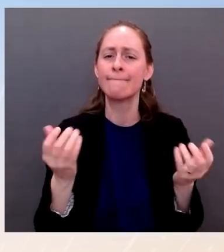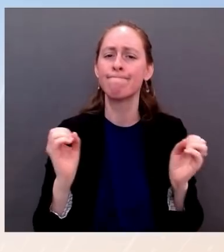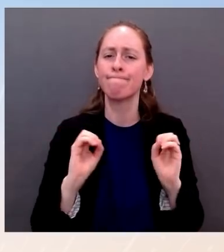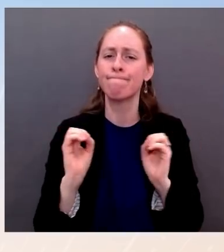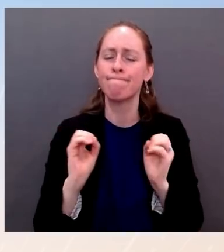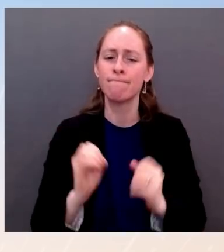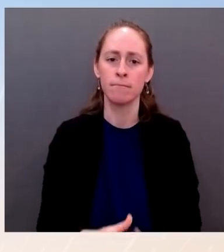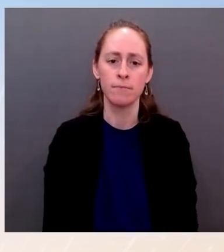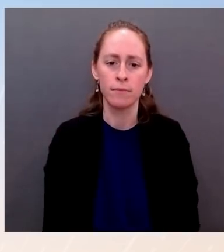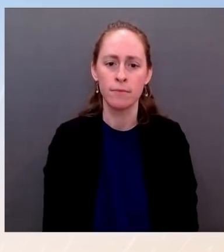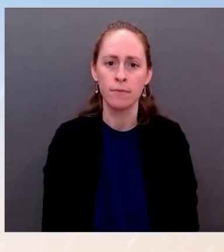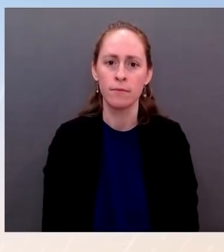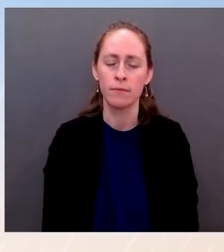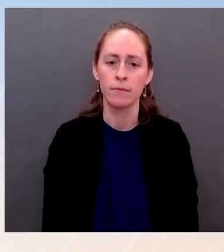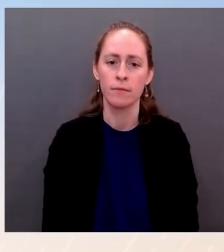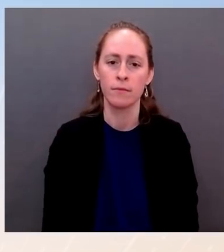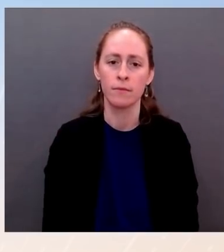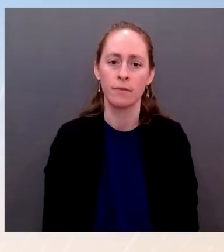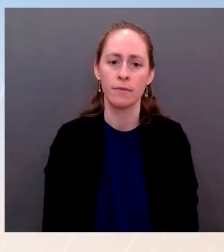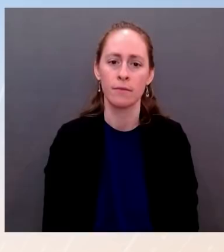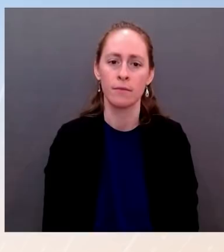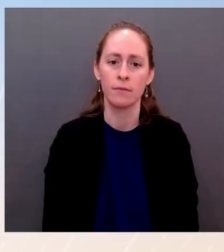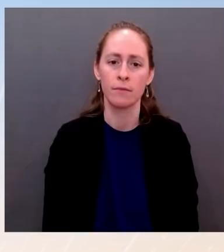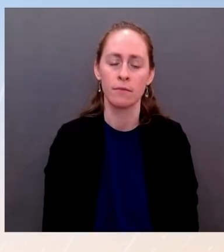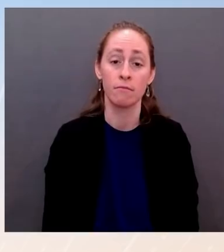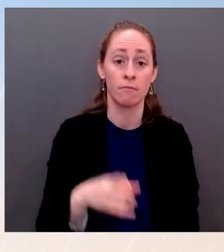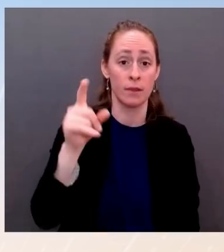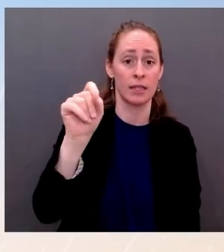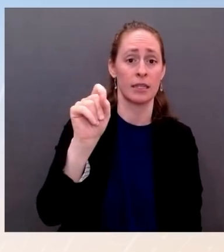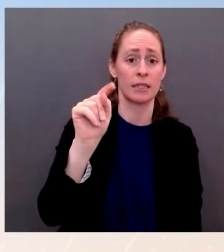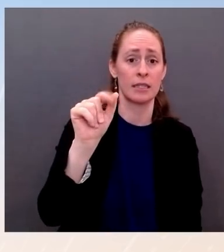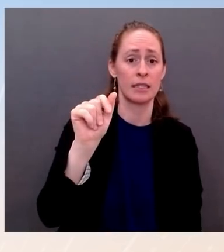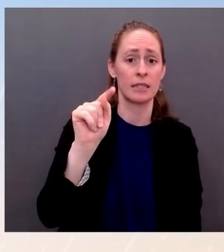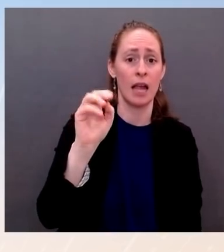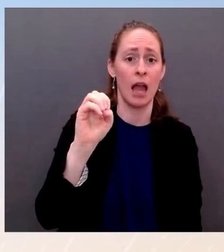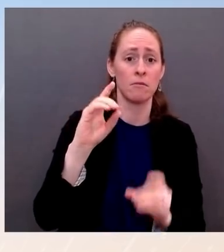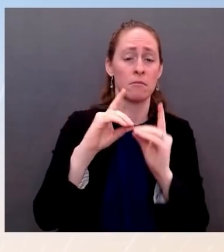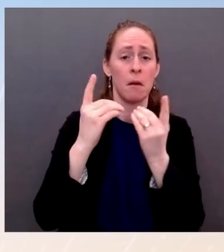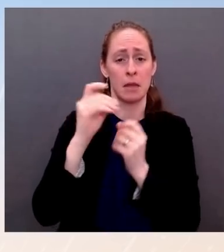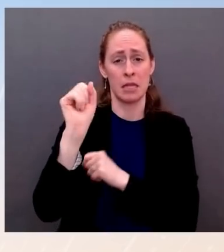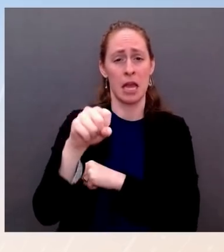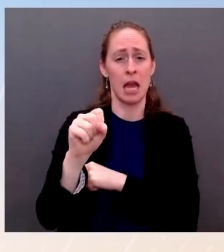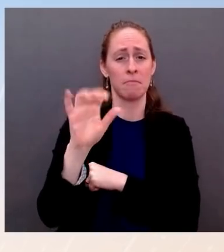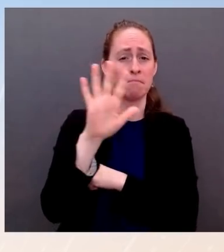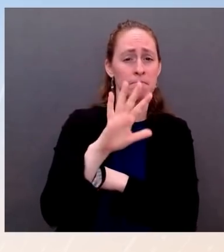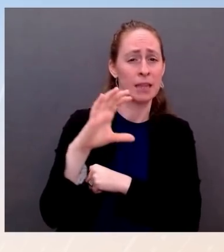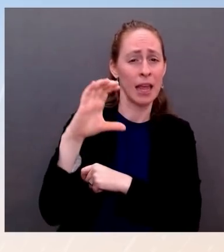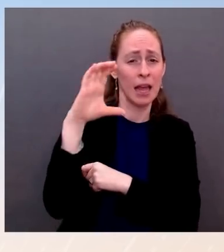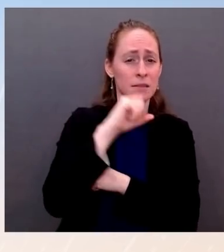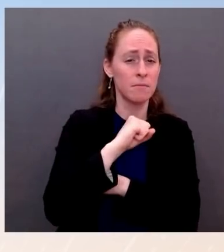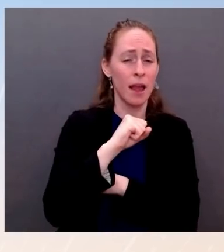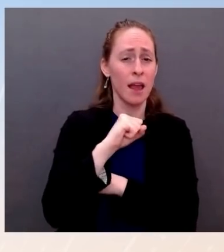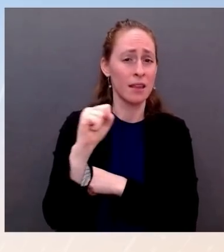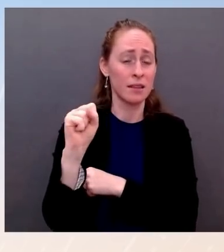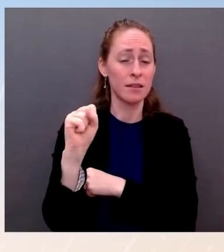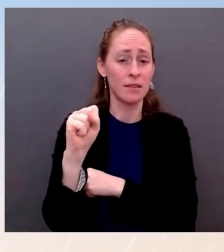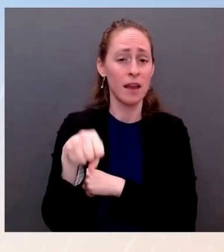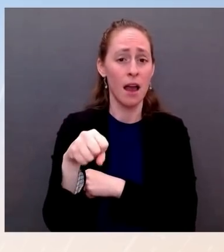is of American citizens in Ukraine. What I can do is stand before the world media and send a very clear message to all Americans.